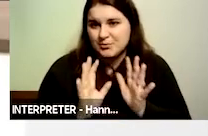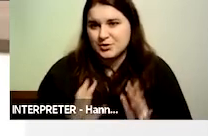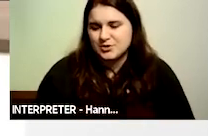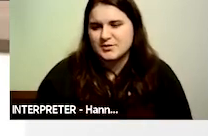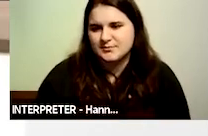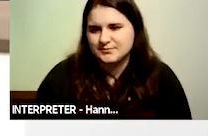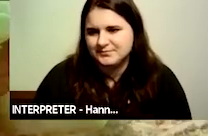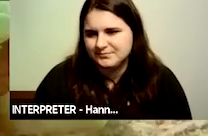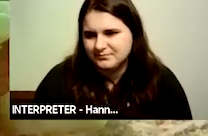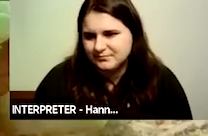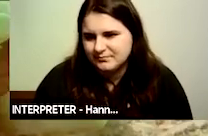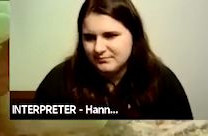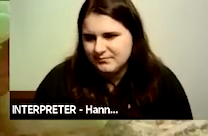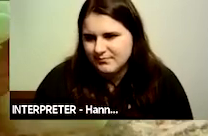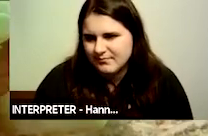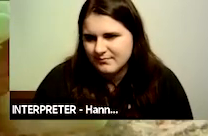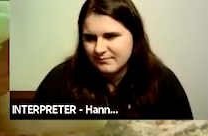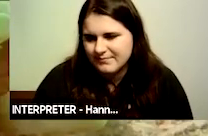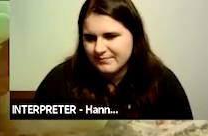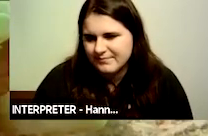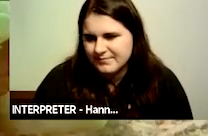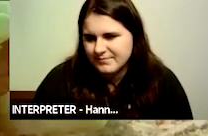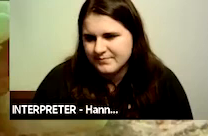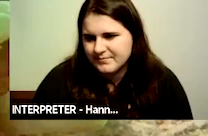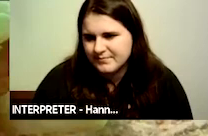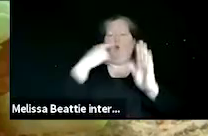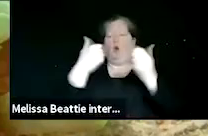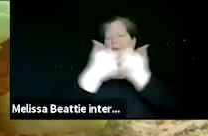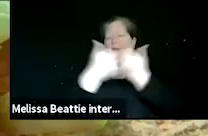Ben Woelk: We also put together a physical escape room.